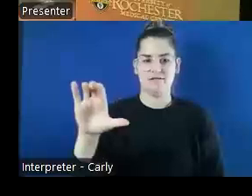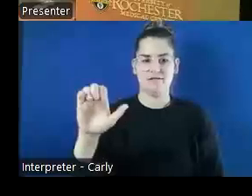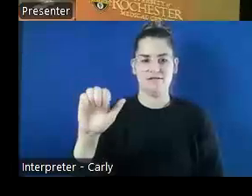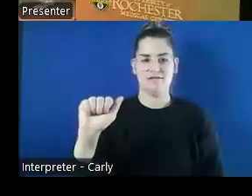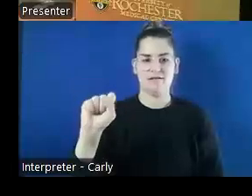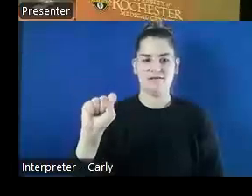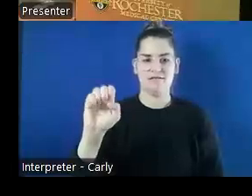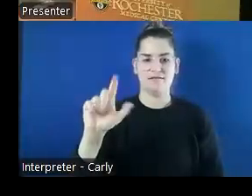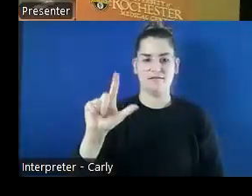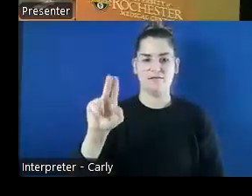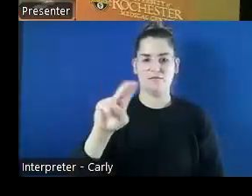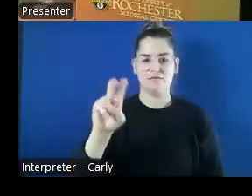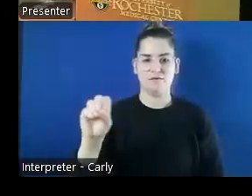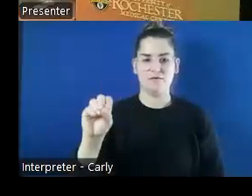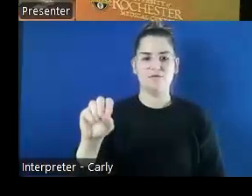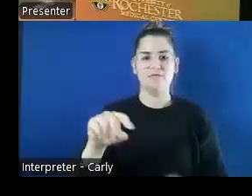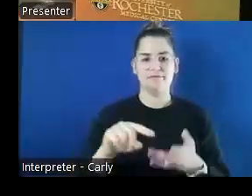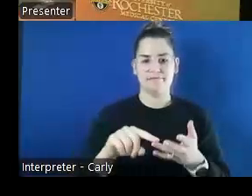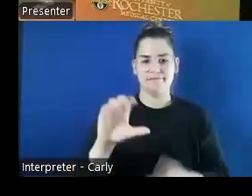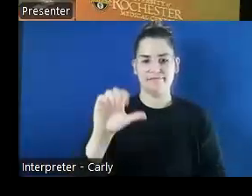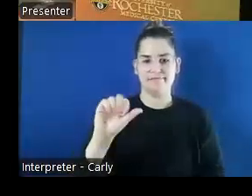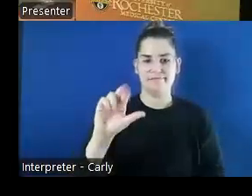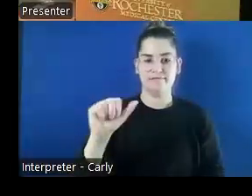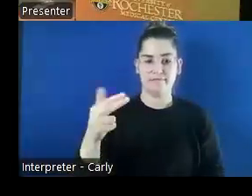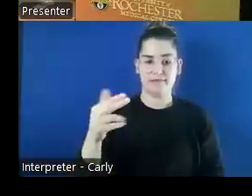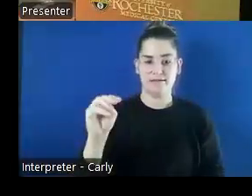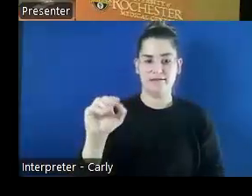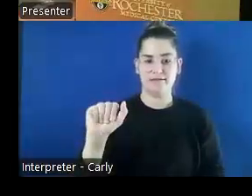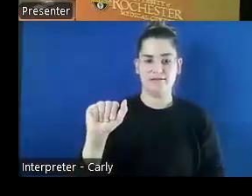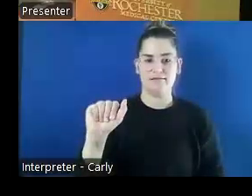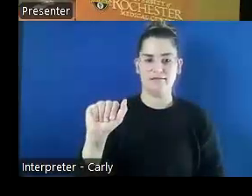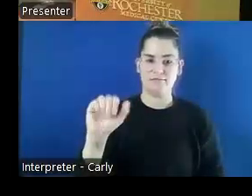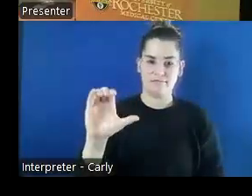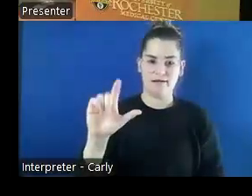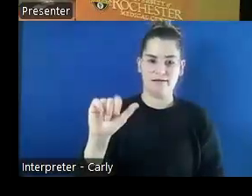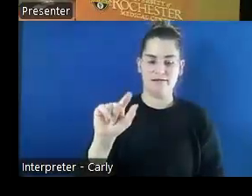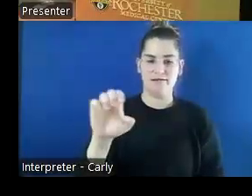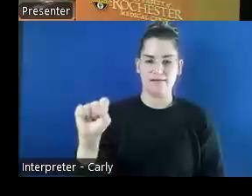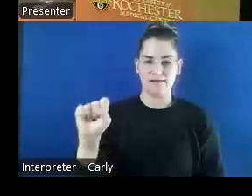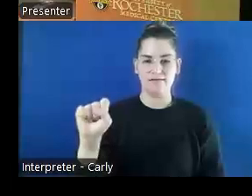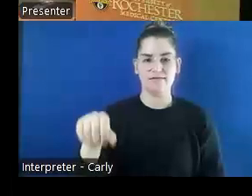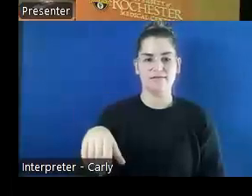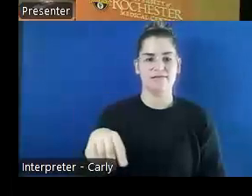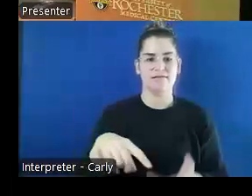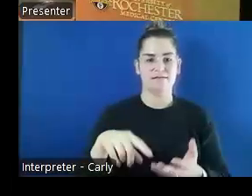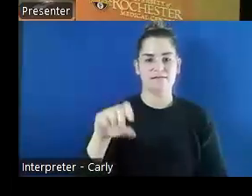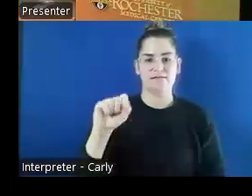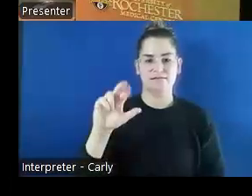and Jackie mckl we have a discussion of Resident contributions from Tessa Oliver and Paul Kim to